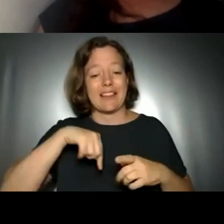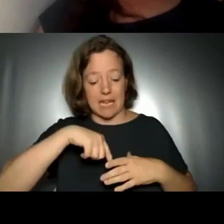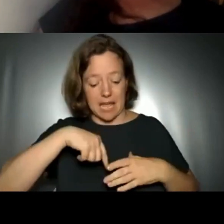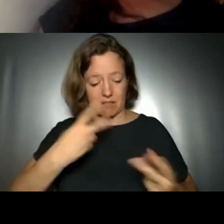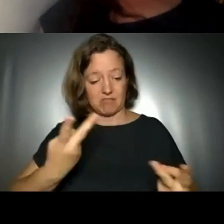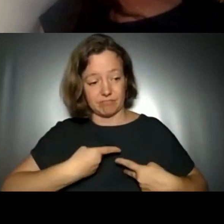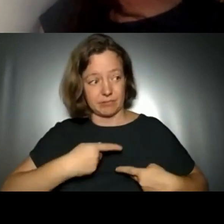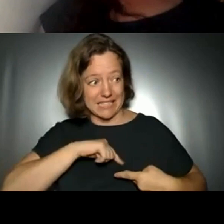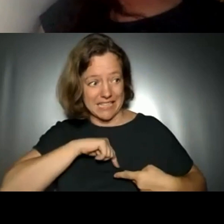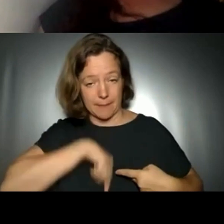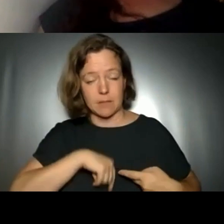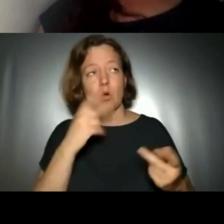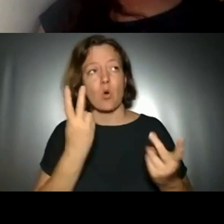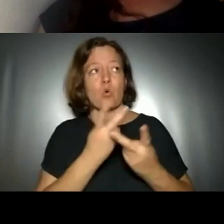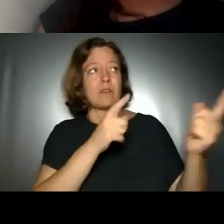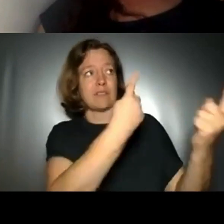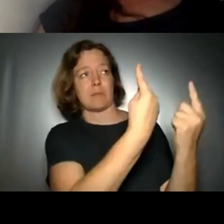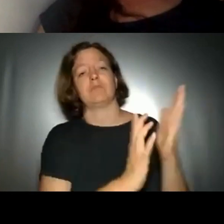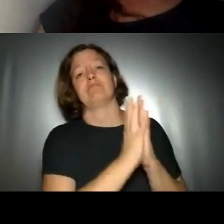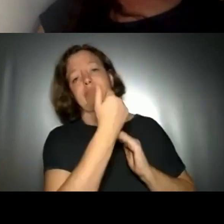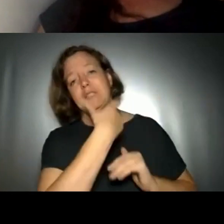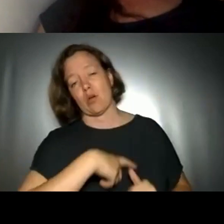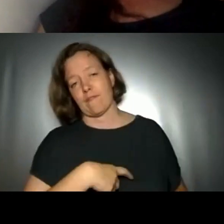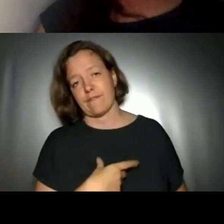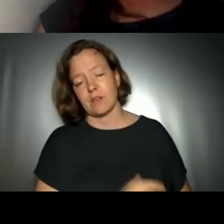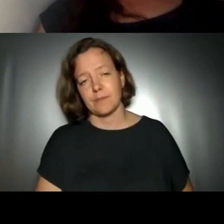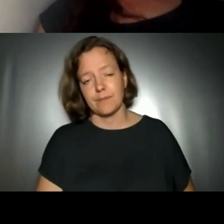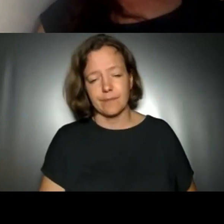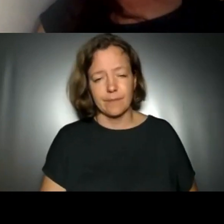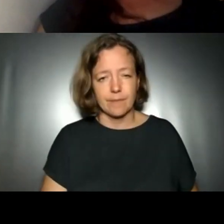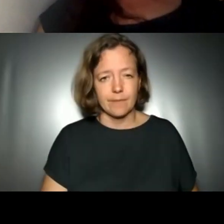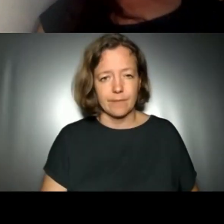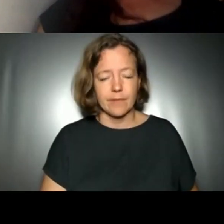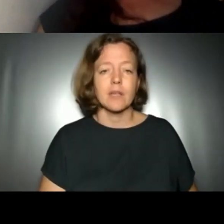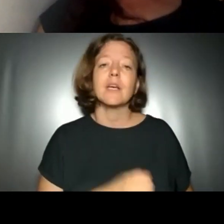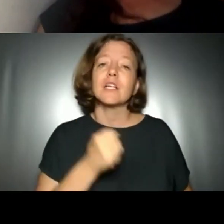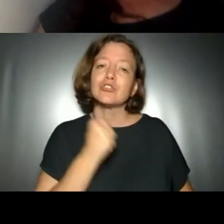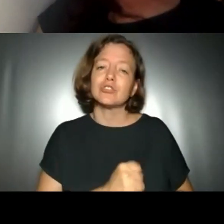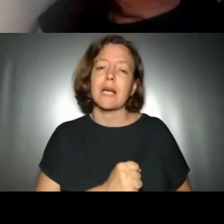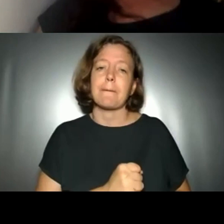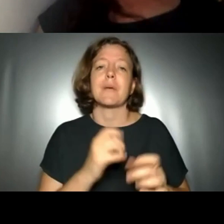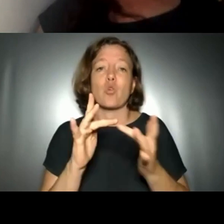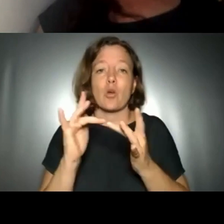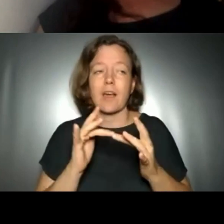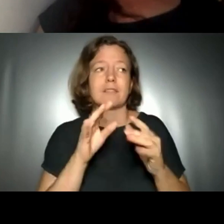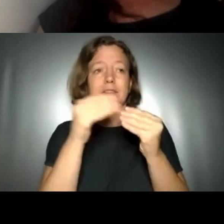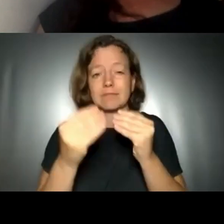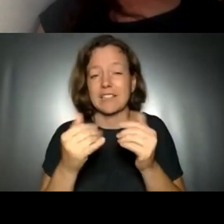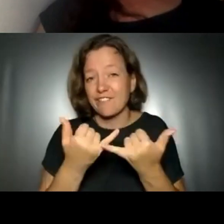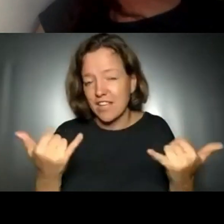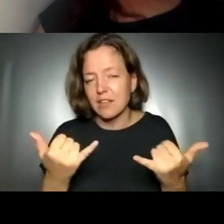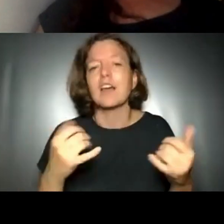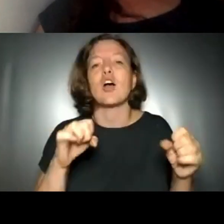My contact to other neurodivergent folks until now has been mostly via internet. While this is online now, too,